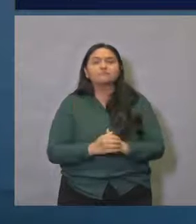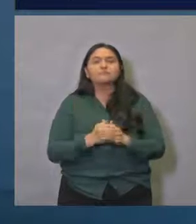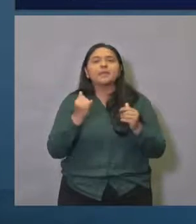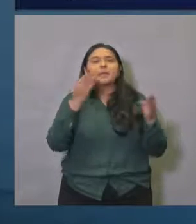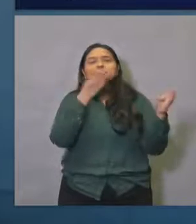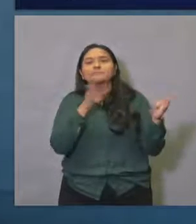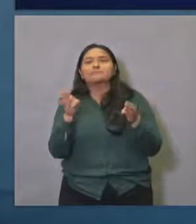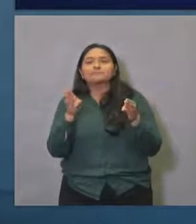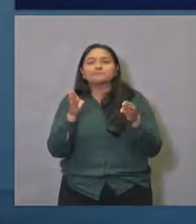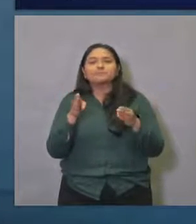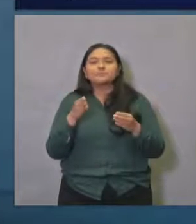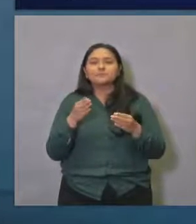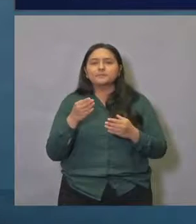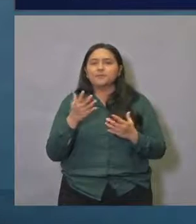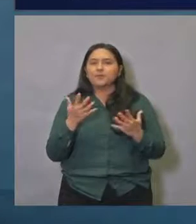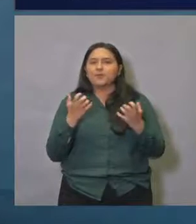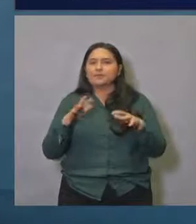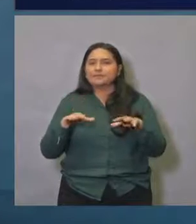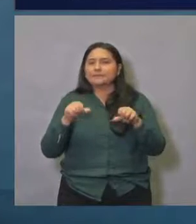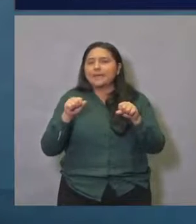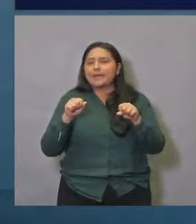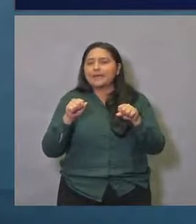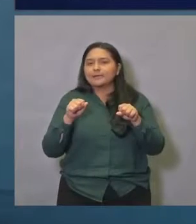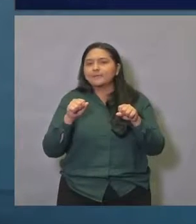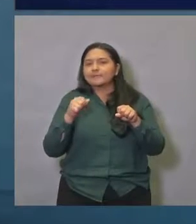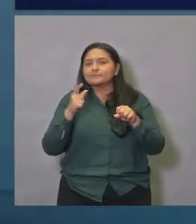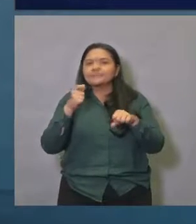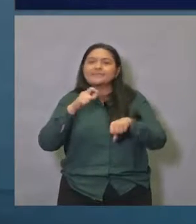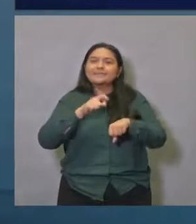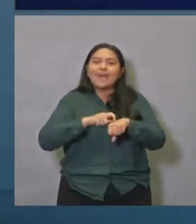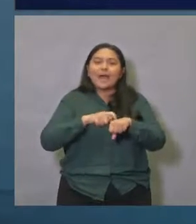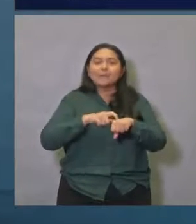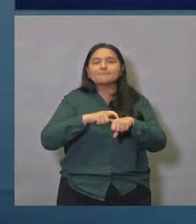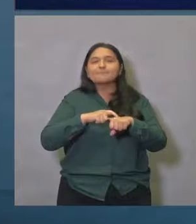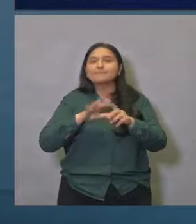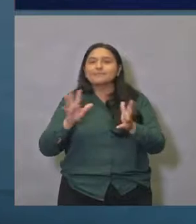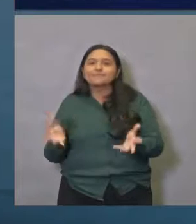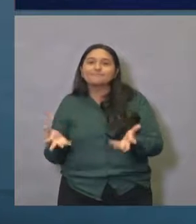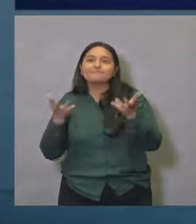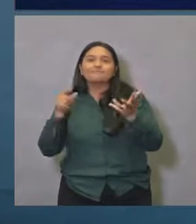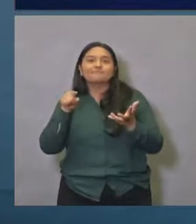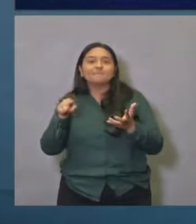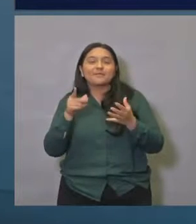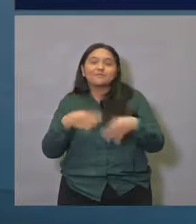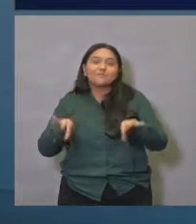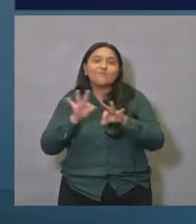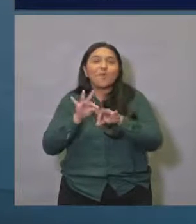SHIFTING GEARS, I ALSO WANT TO